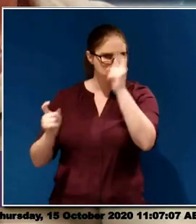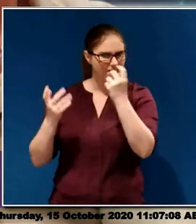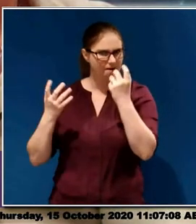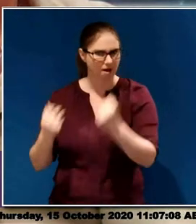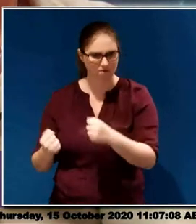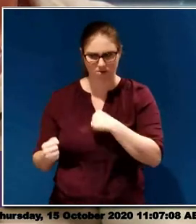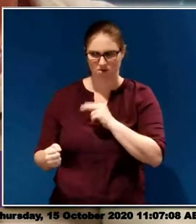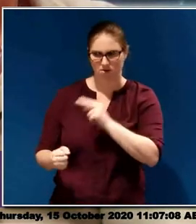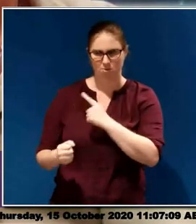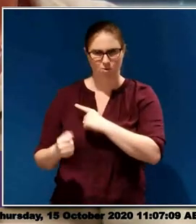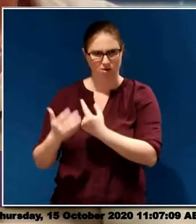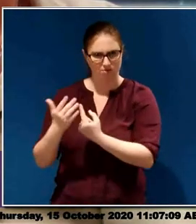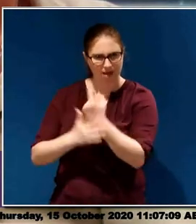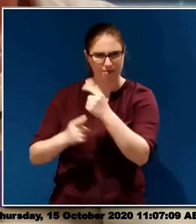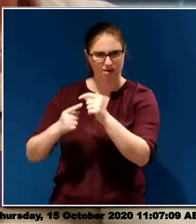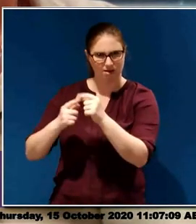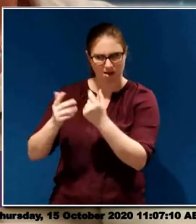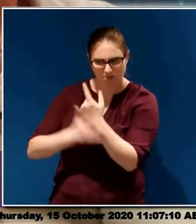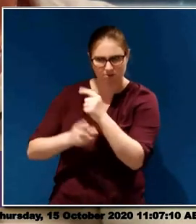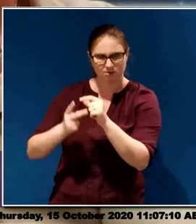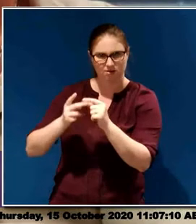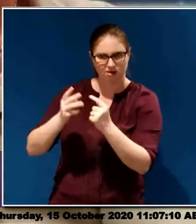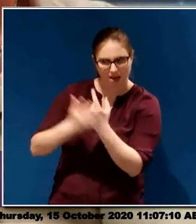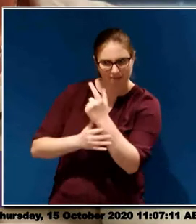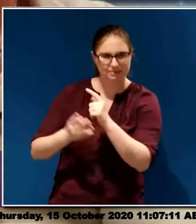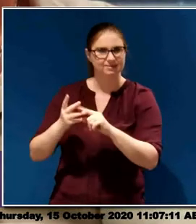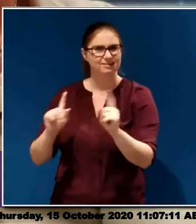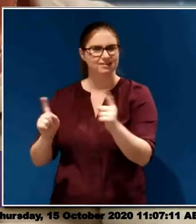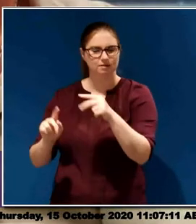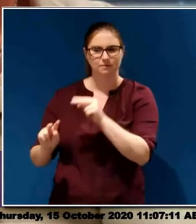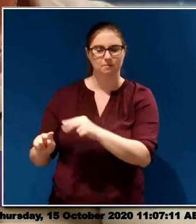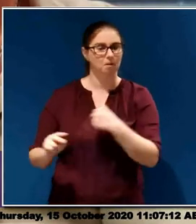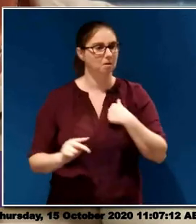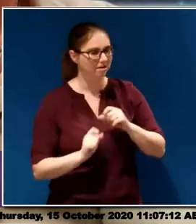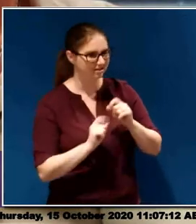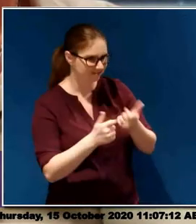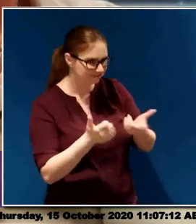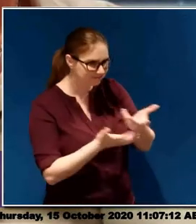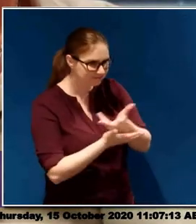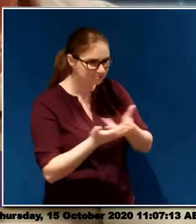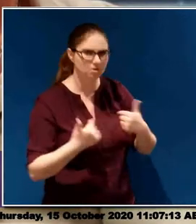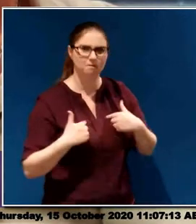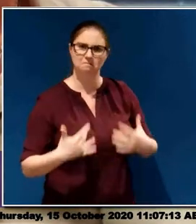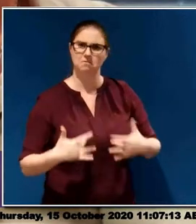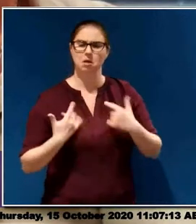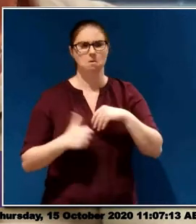So I actually left the meeting feeling fairly positive because they seemed to really take on board what I was saying.